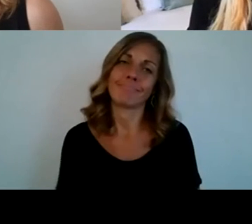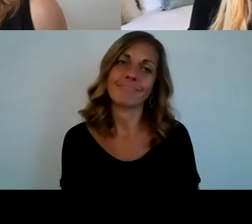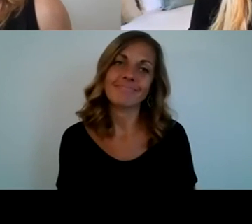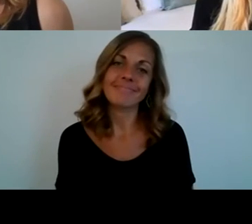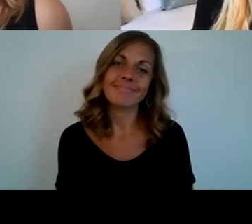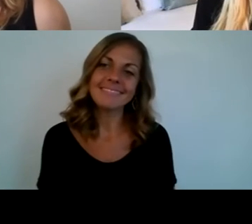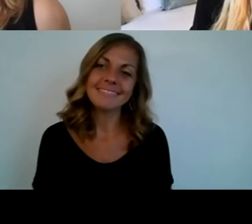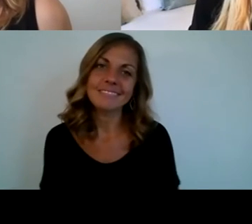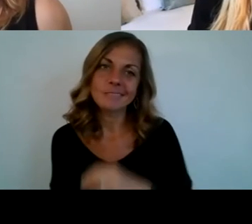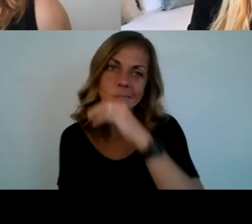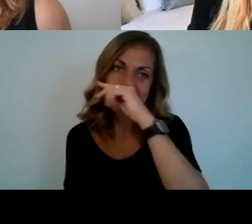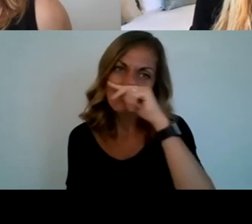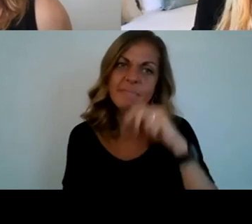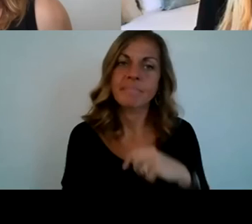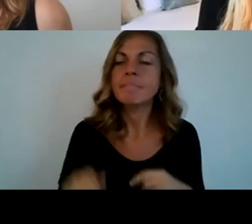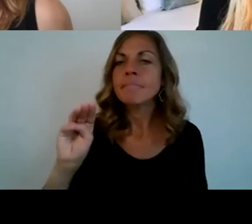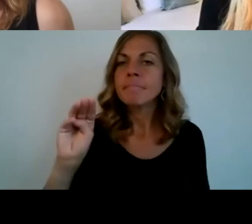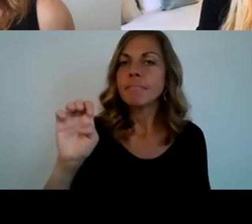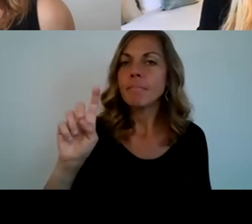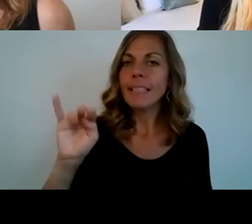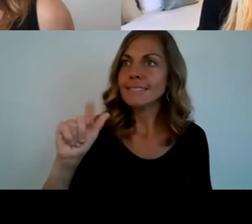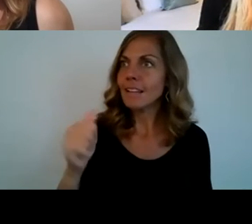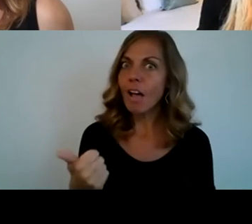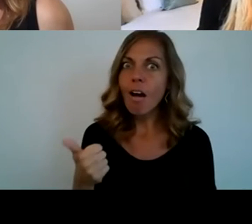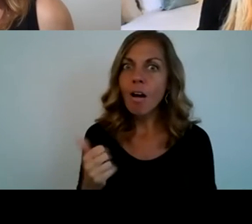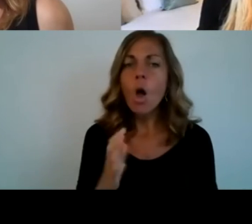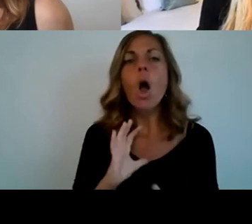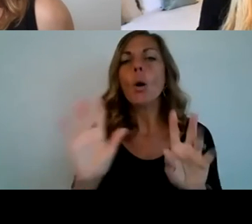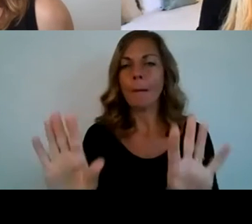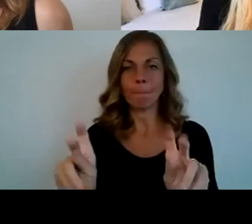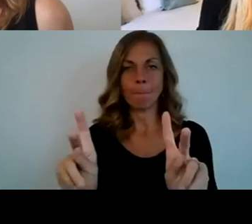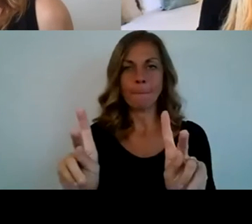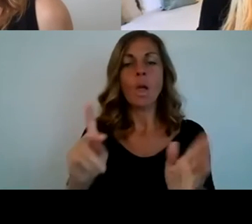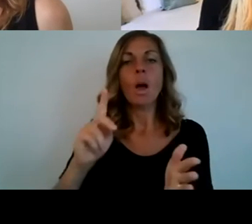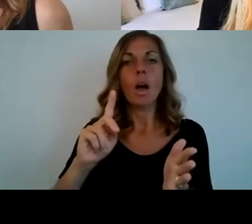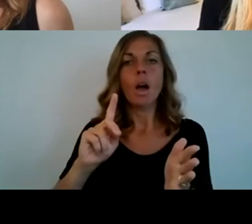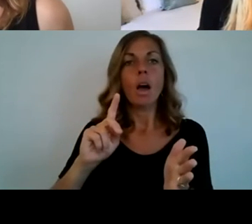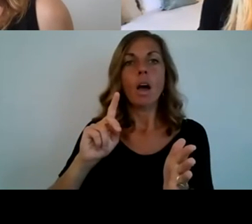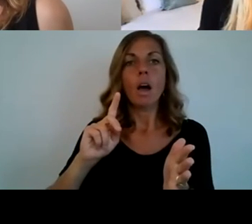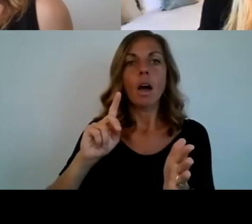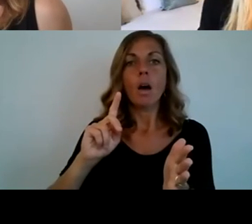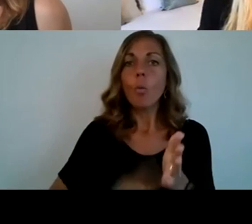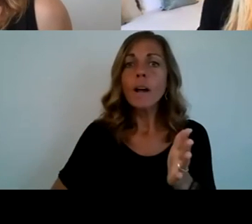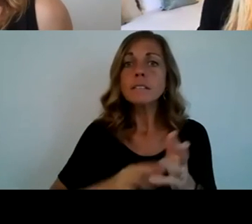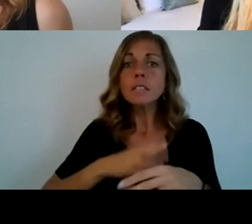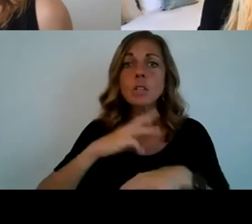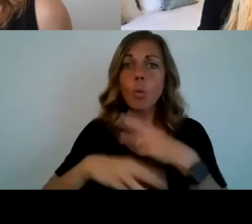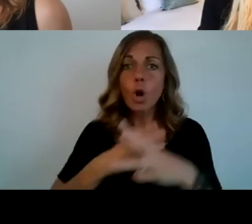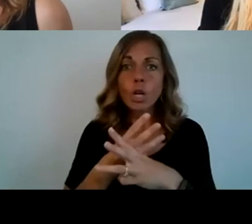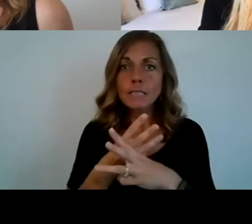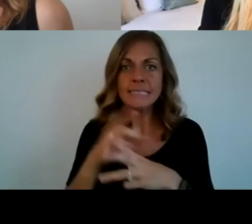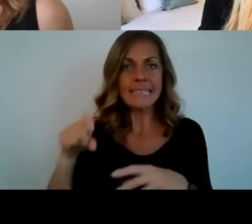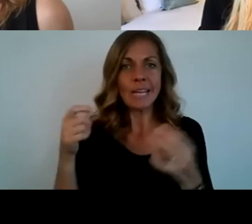Awesome. So, what does the world need from leaders right now? From startup leaders, from